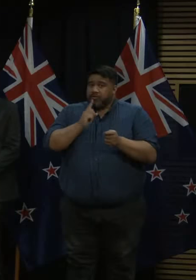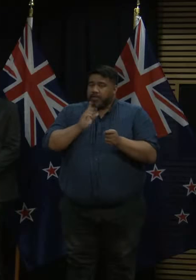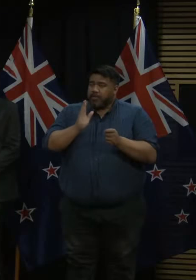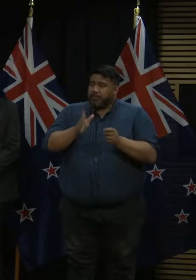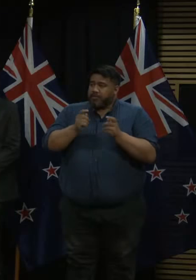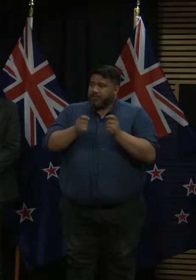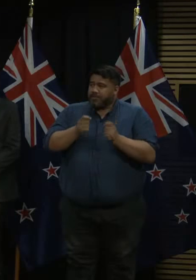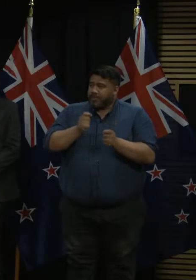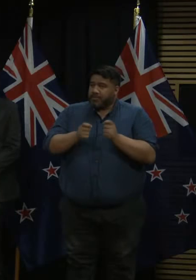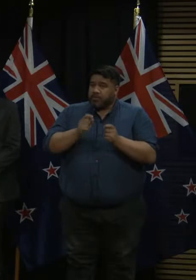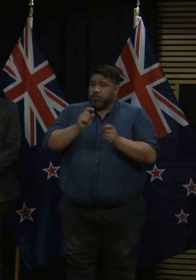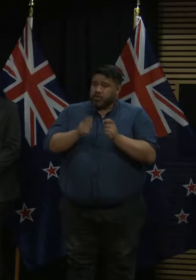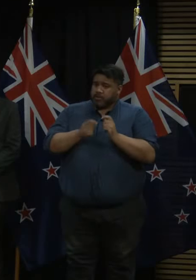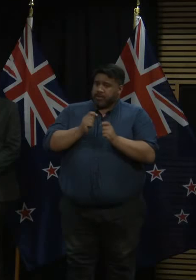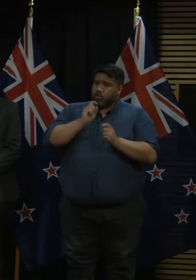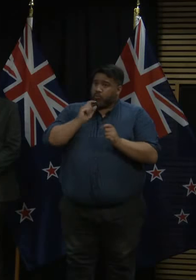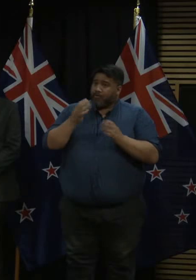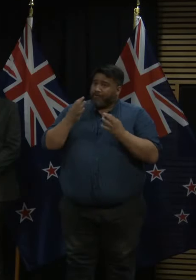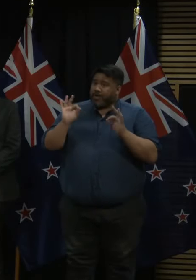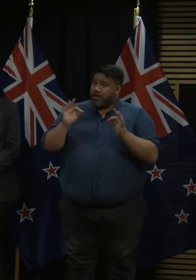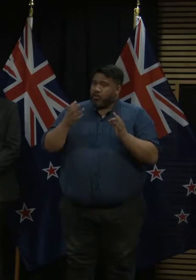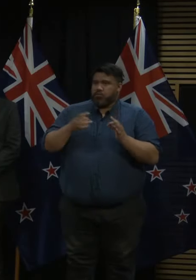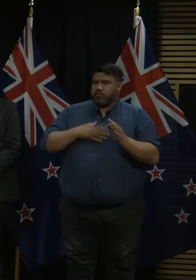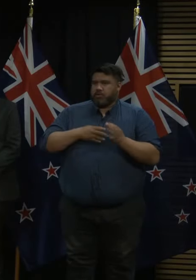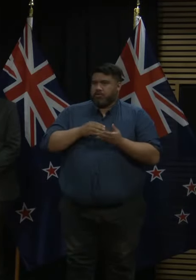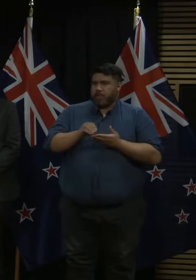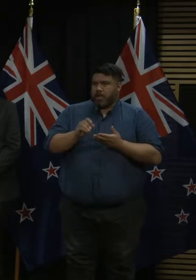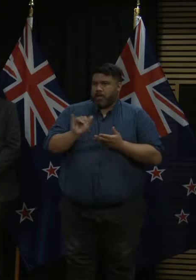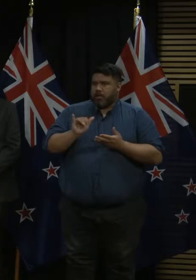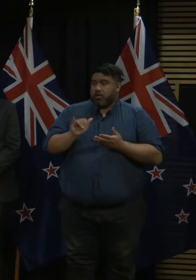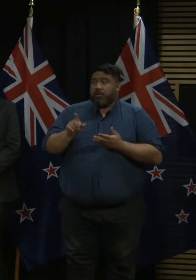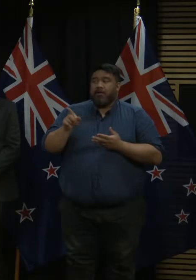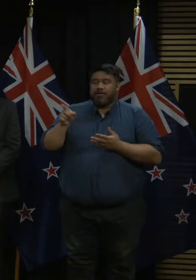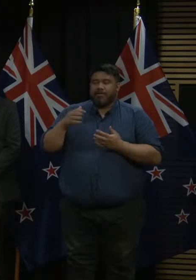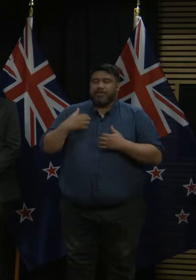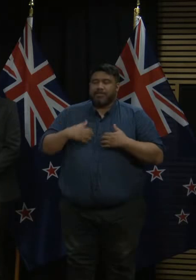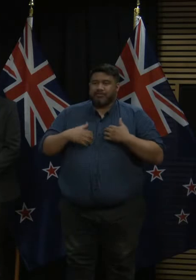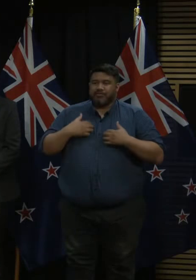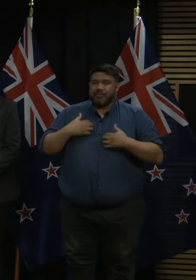Two questions, one, if we do use it and allow testing